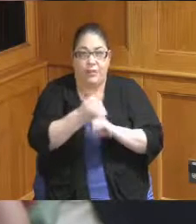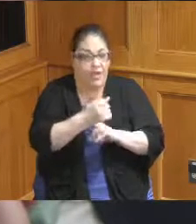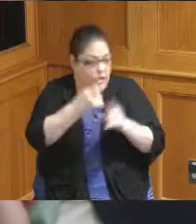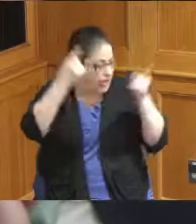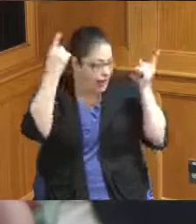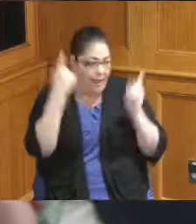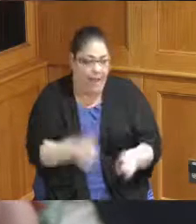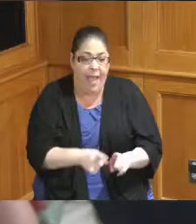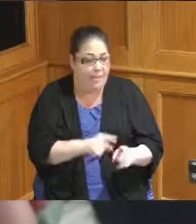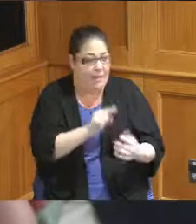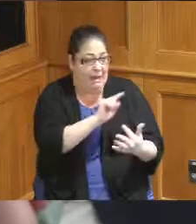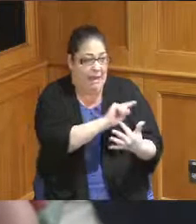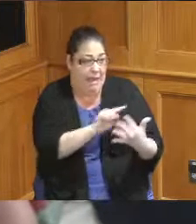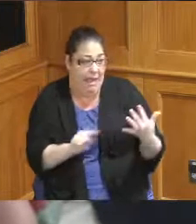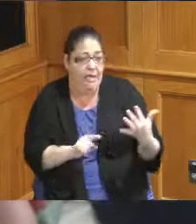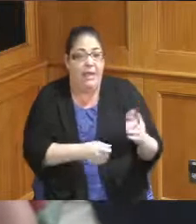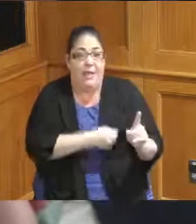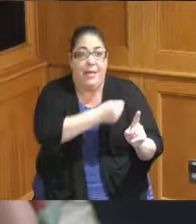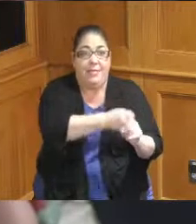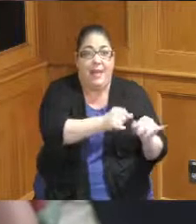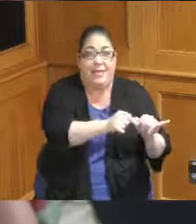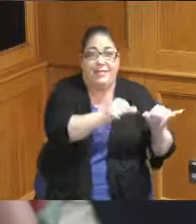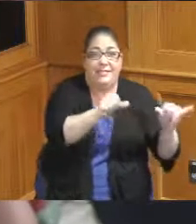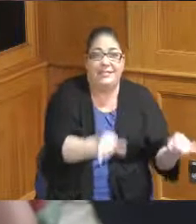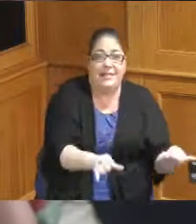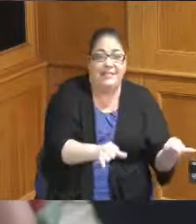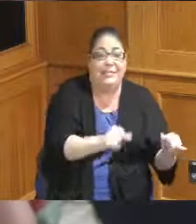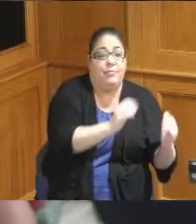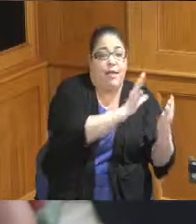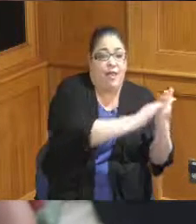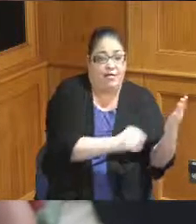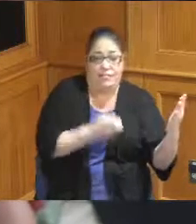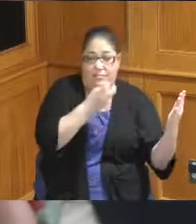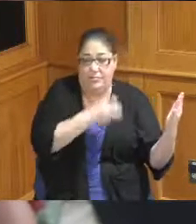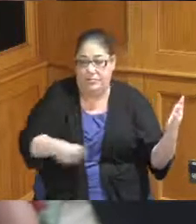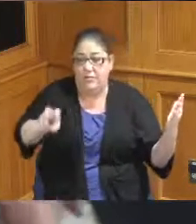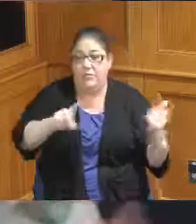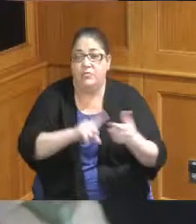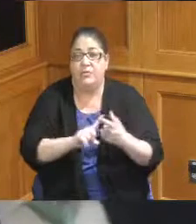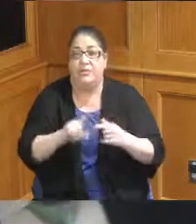impacted not only our system but impacted its redundancies as well as was indicated earlier